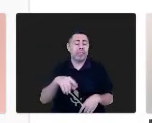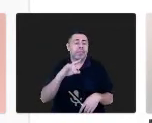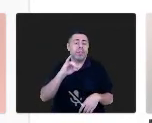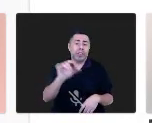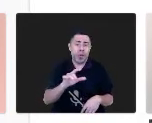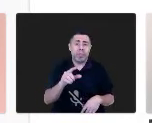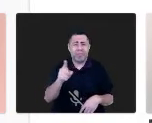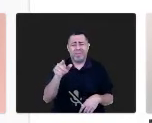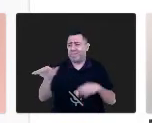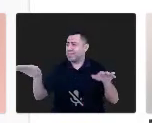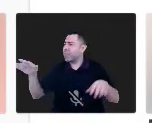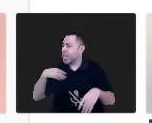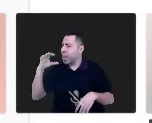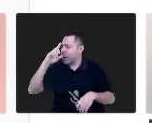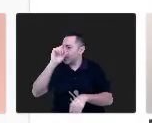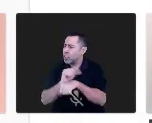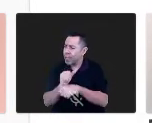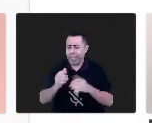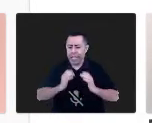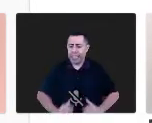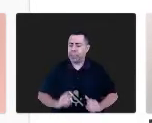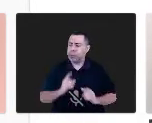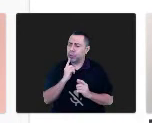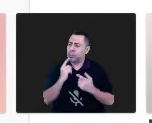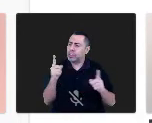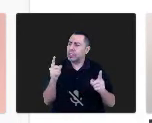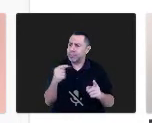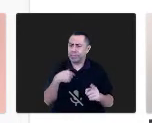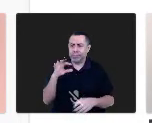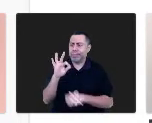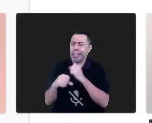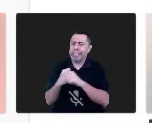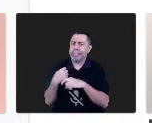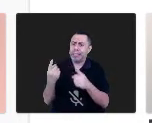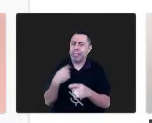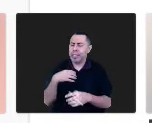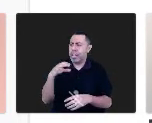years and i love helping people succeed um you know with sas products um the more people you have